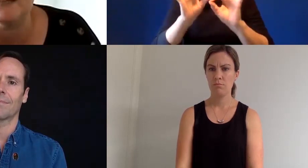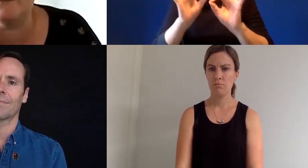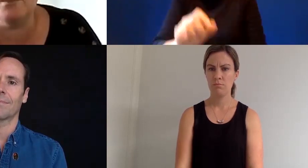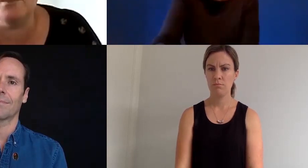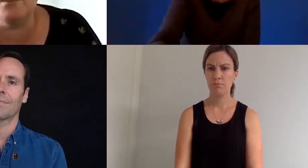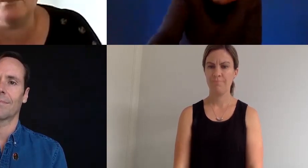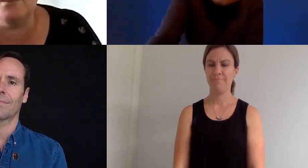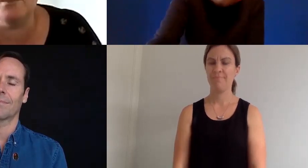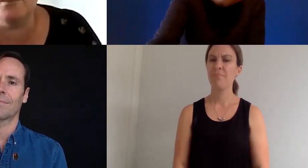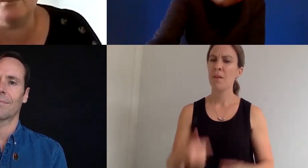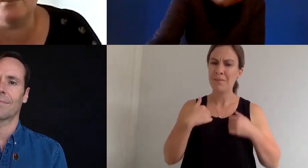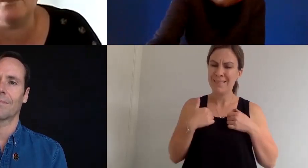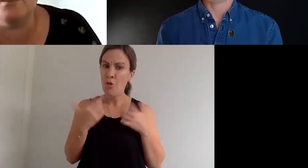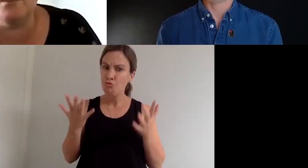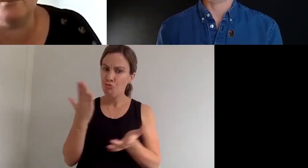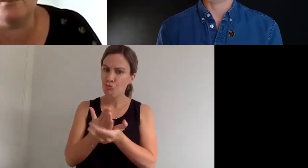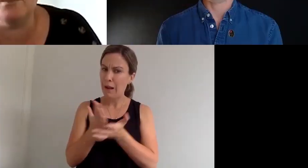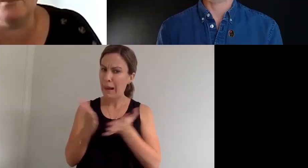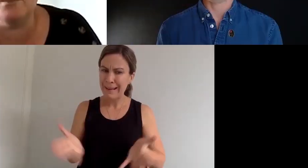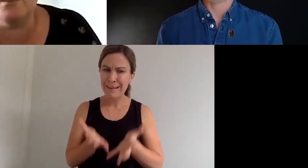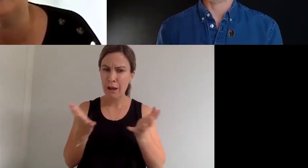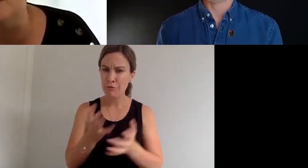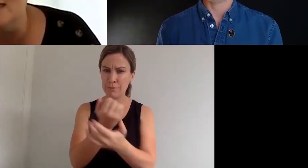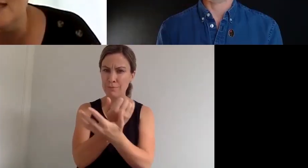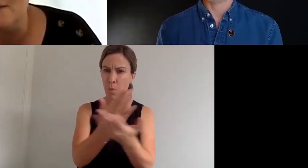encouragement really is talk to friends, form a small support group